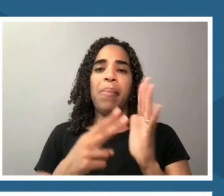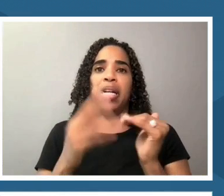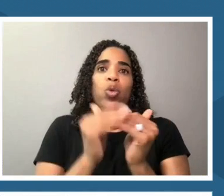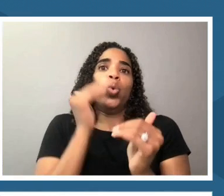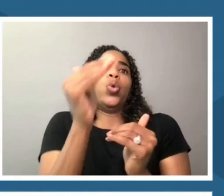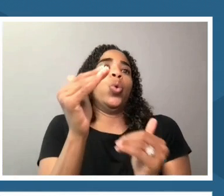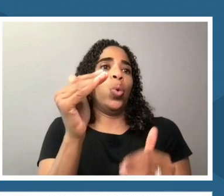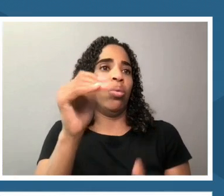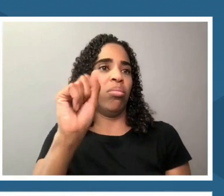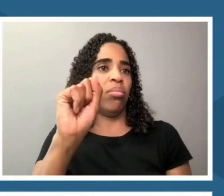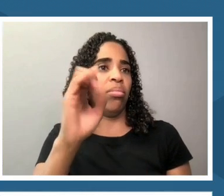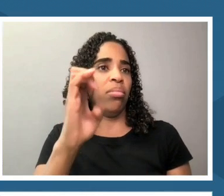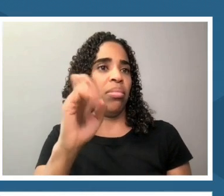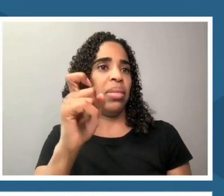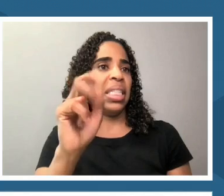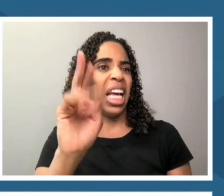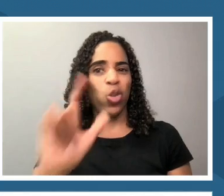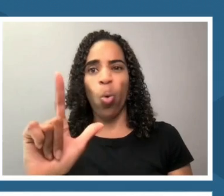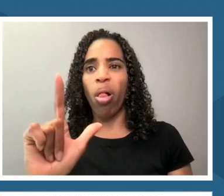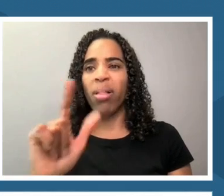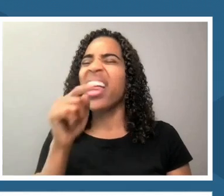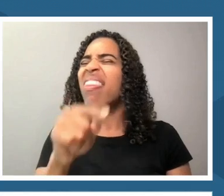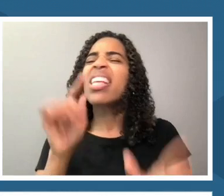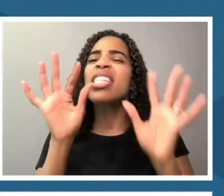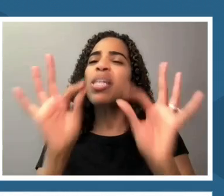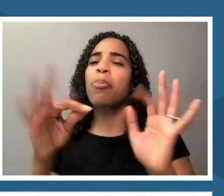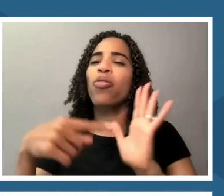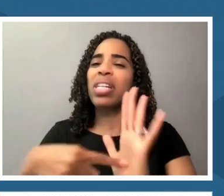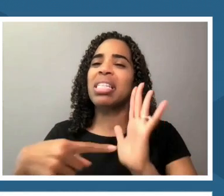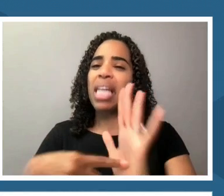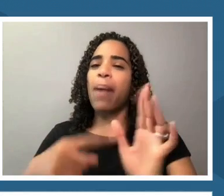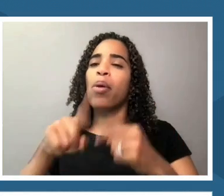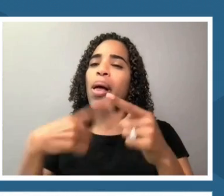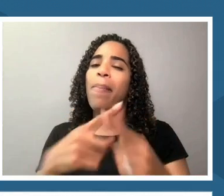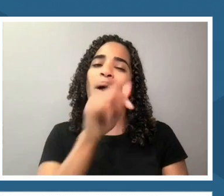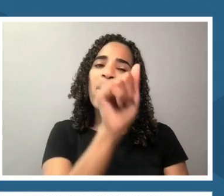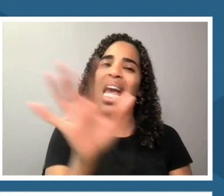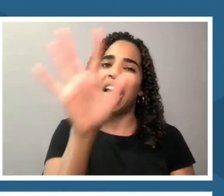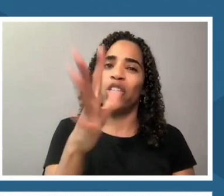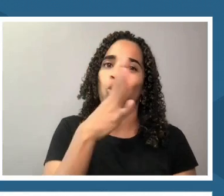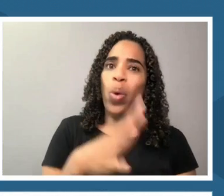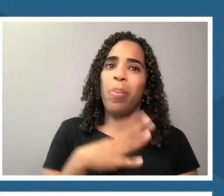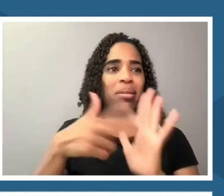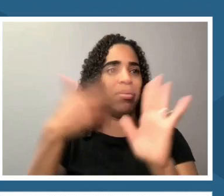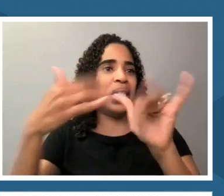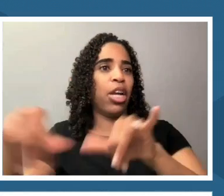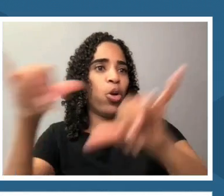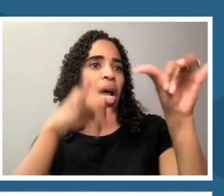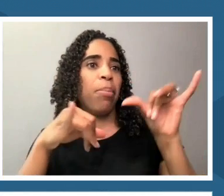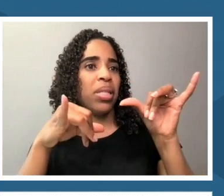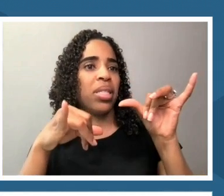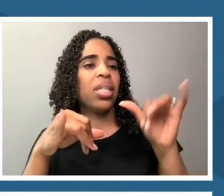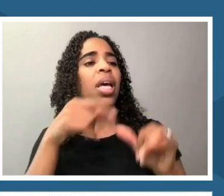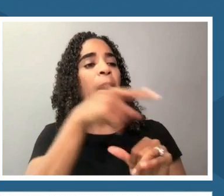wong is a perfect example of the duality of how asian women are stereotyped